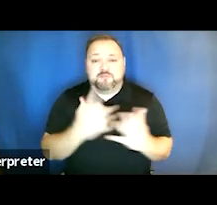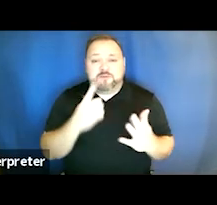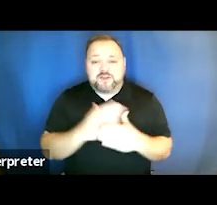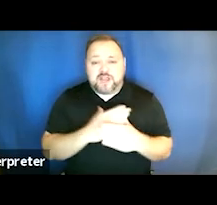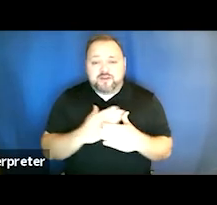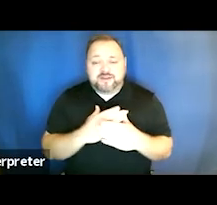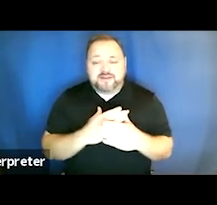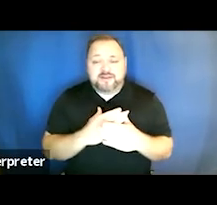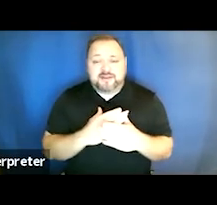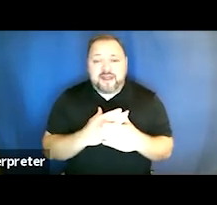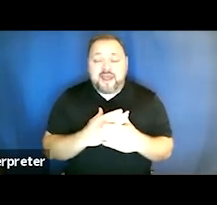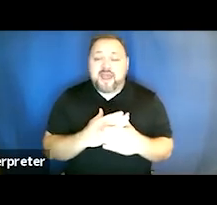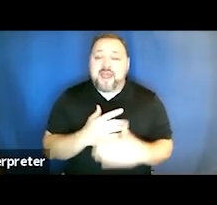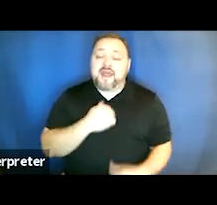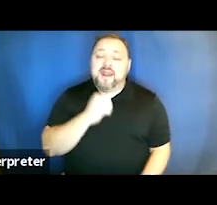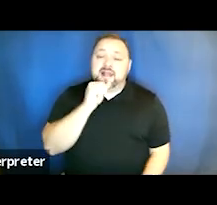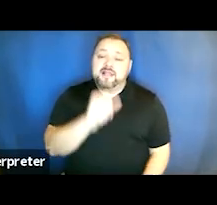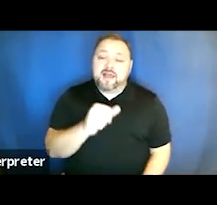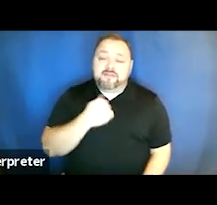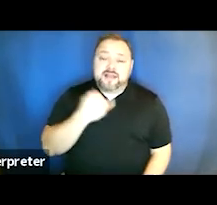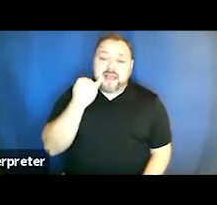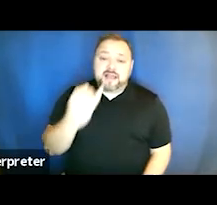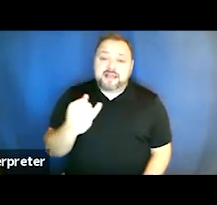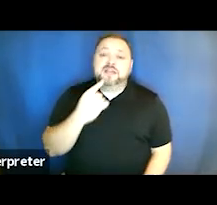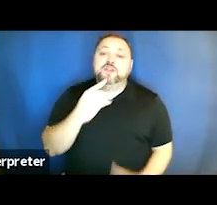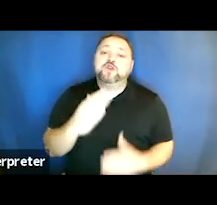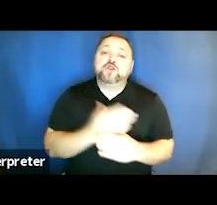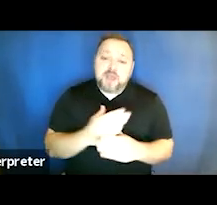I love the idea to share with the metaphor,